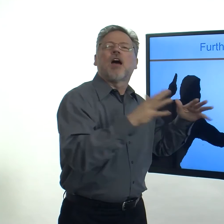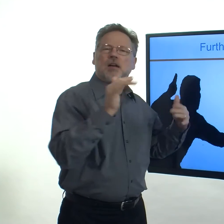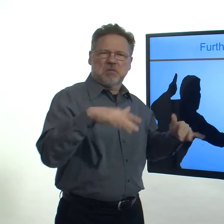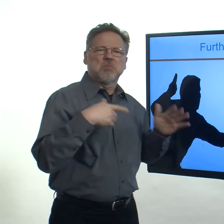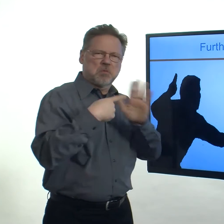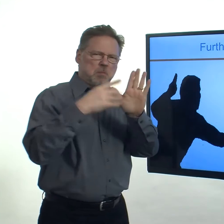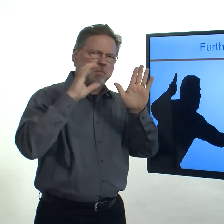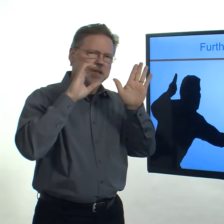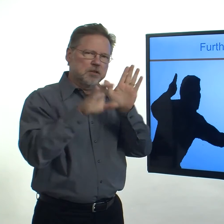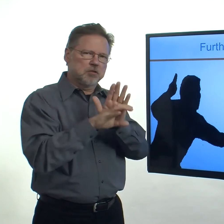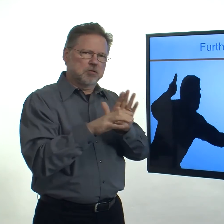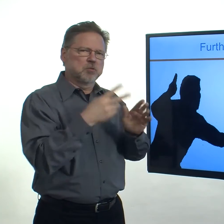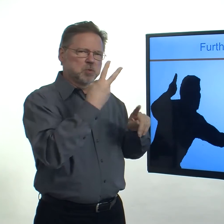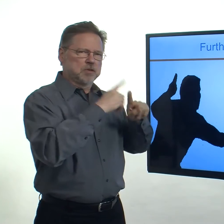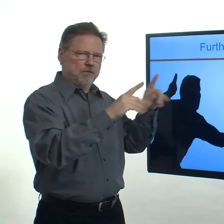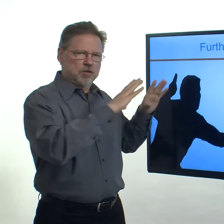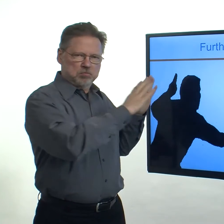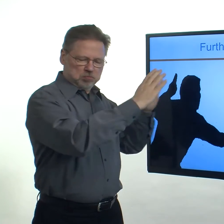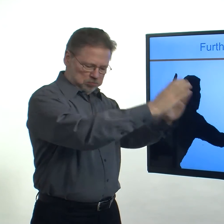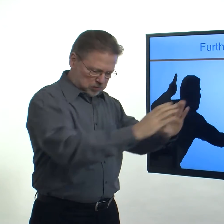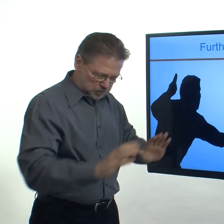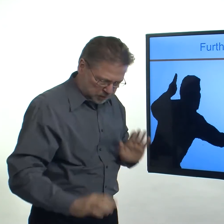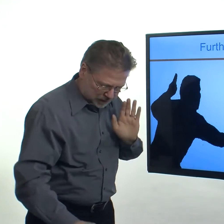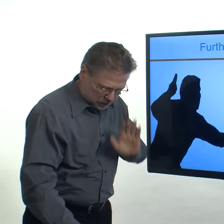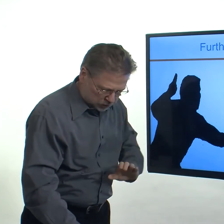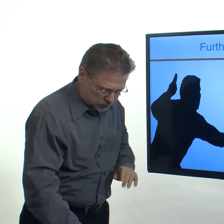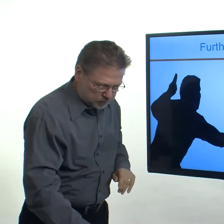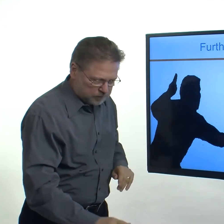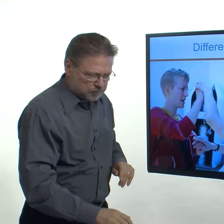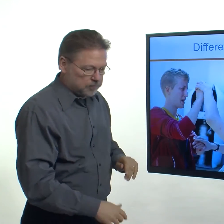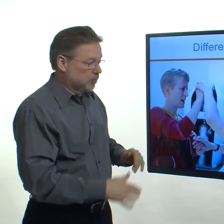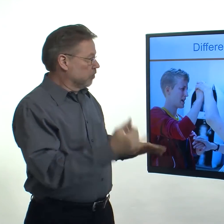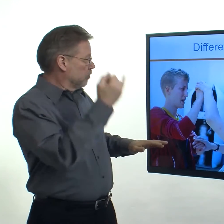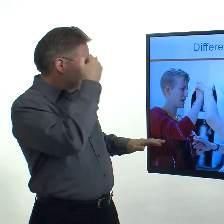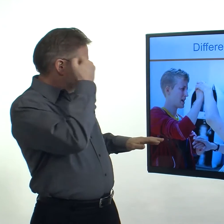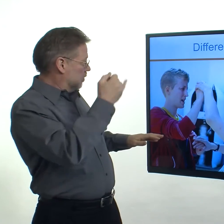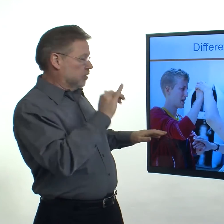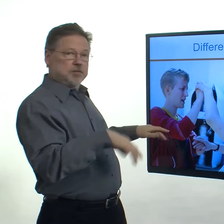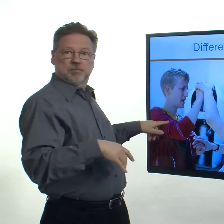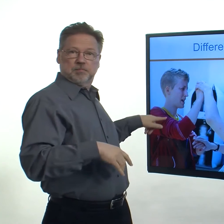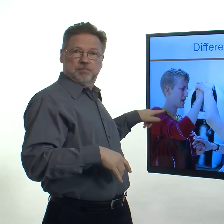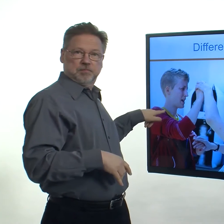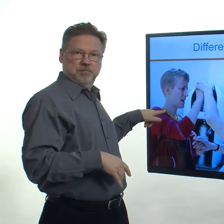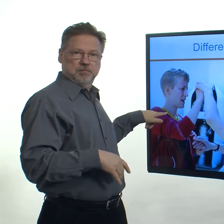I’ll show you some pictures of what that might look like.